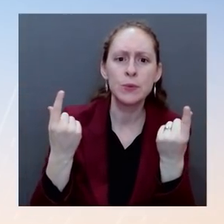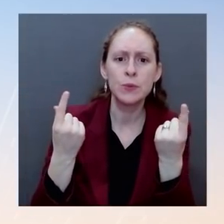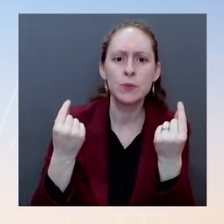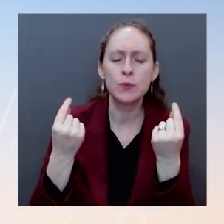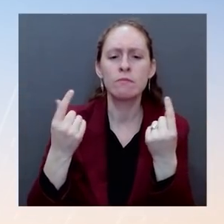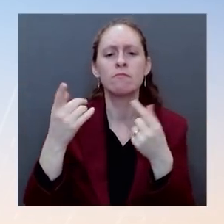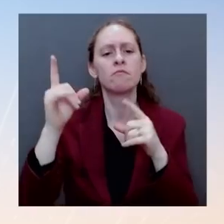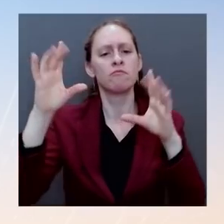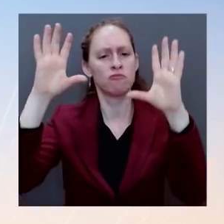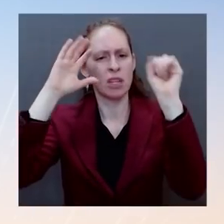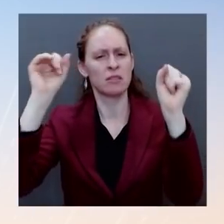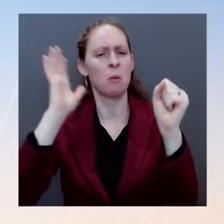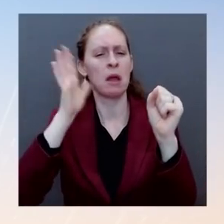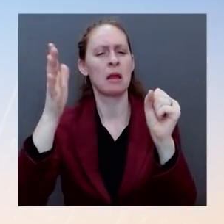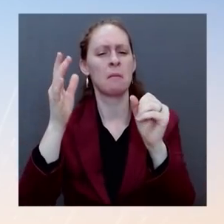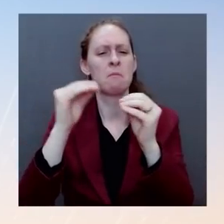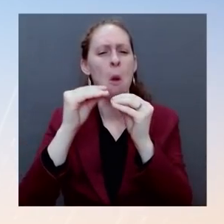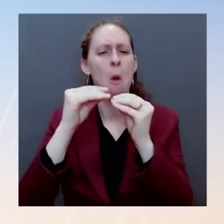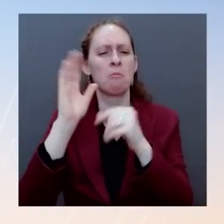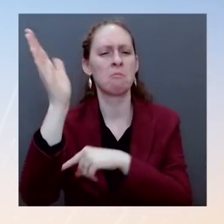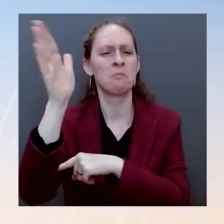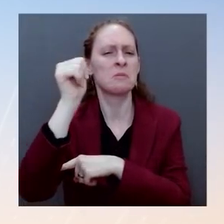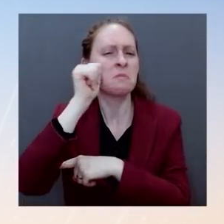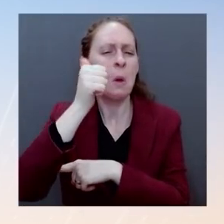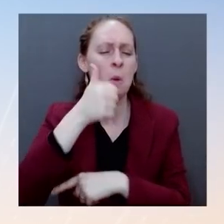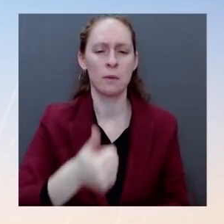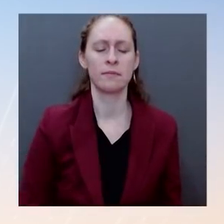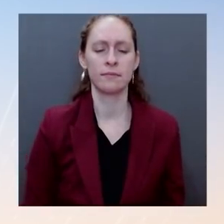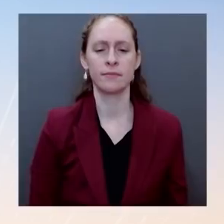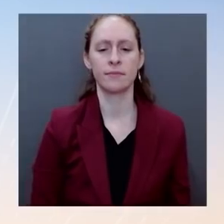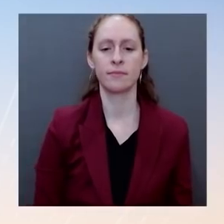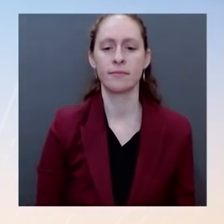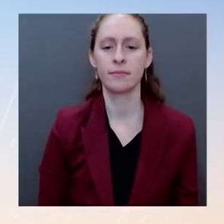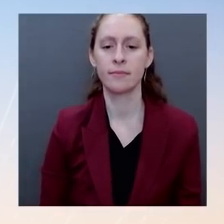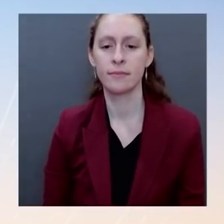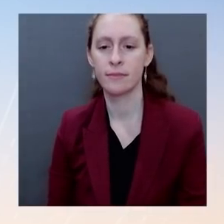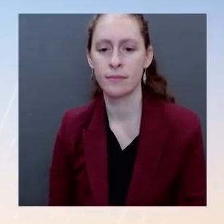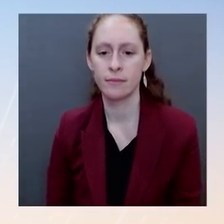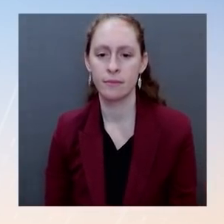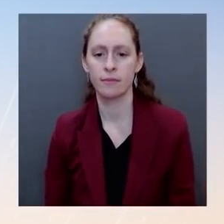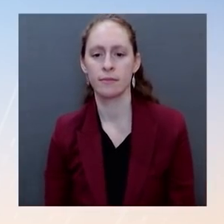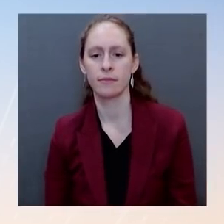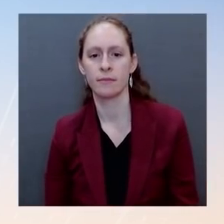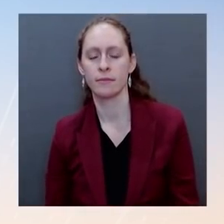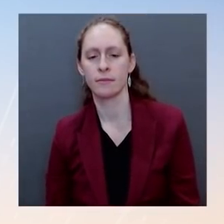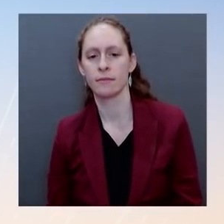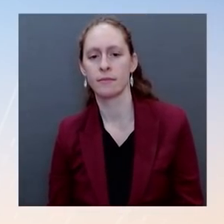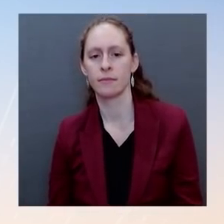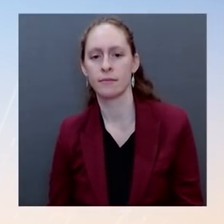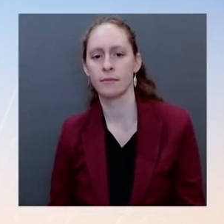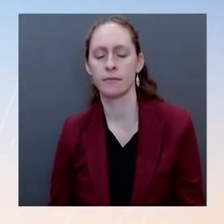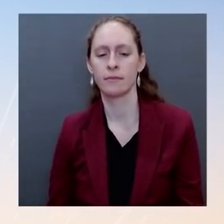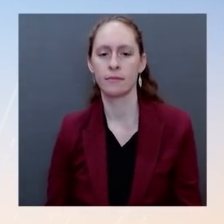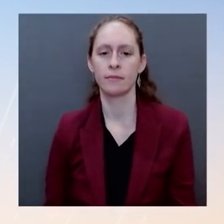So, we have helped more than 38 states and territories and deployed over 2,100 federal personnel and thousands of ventilators, ambulances,